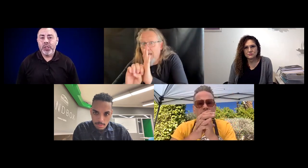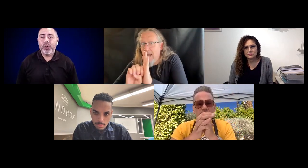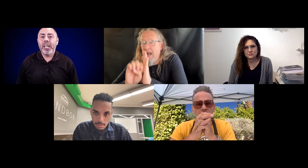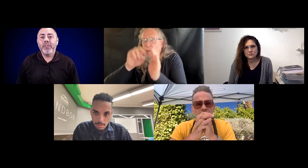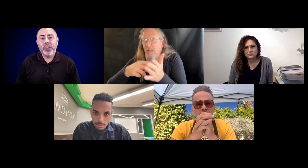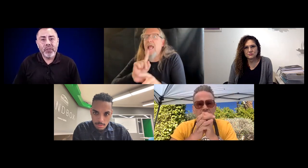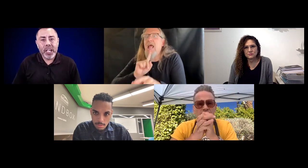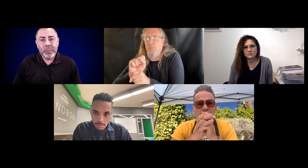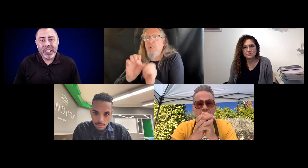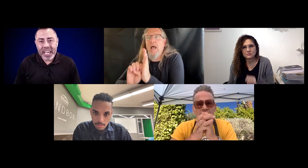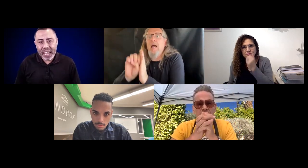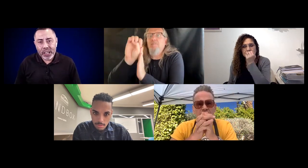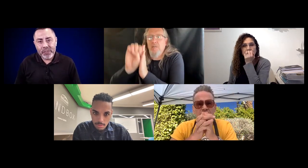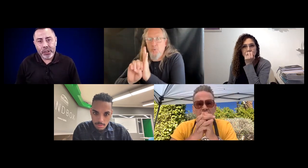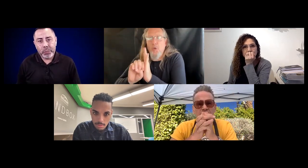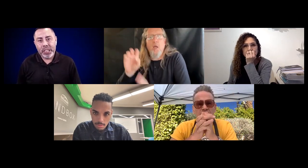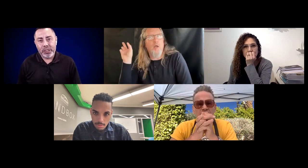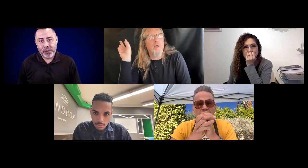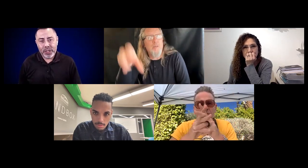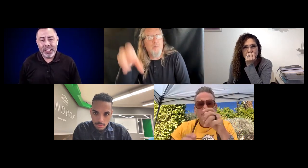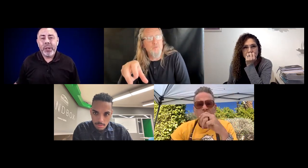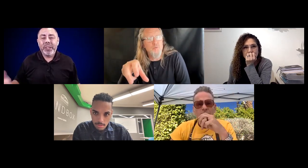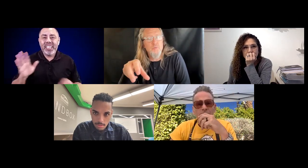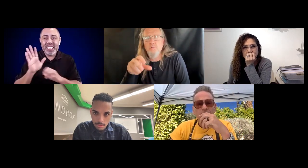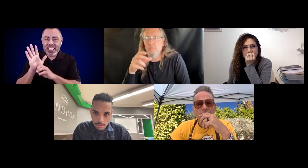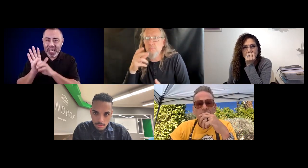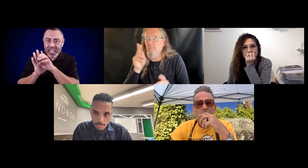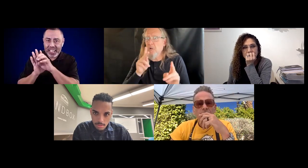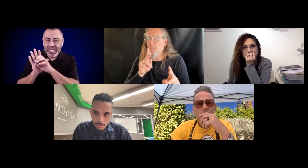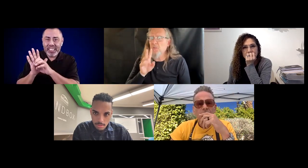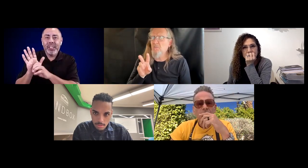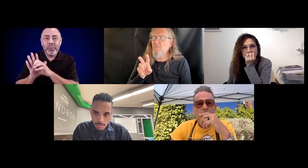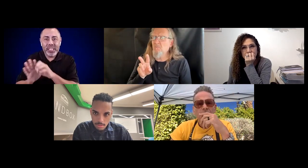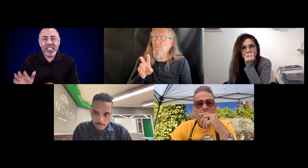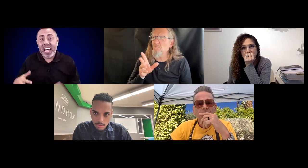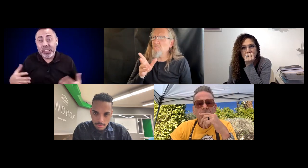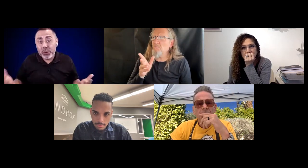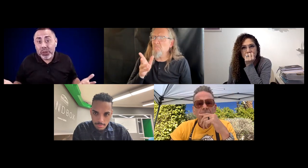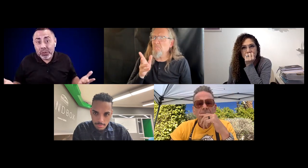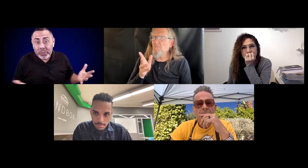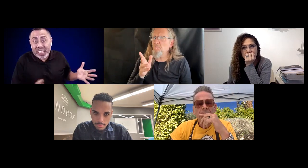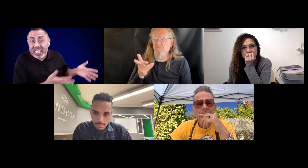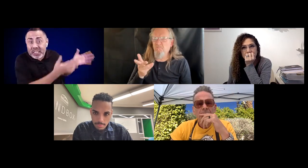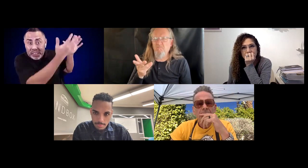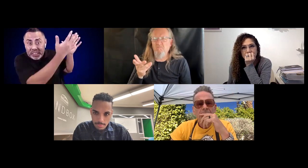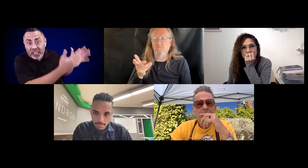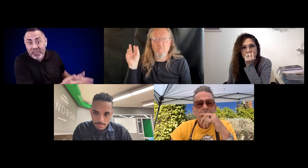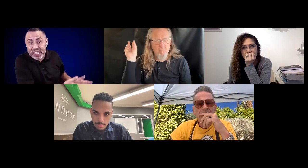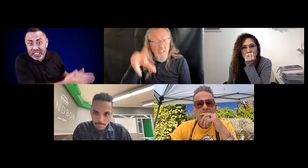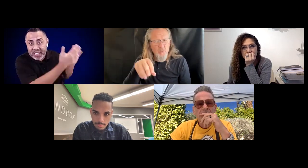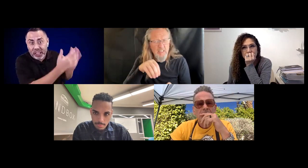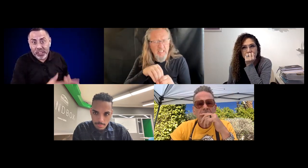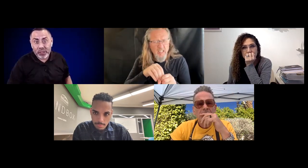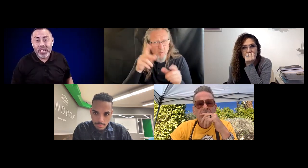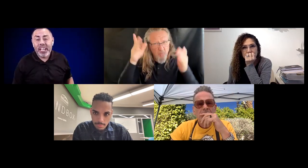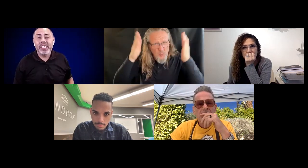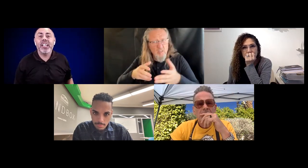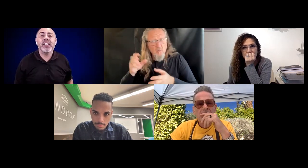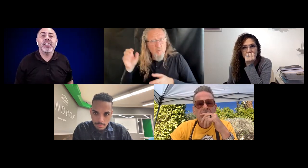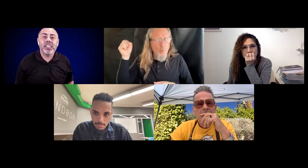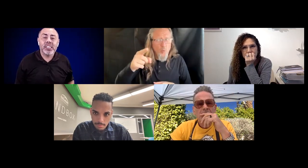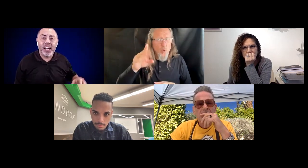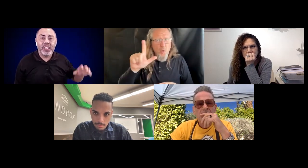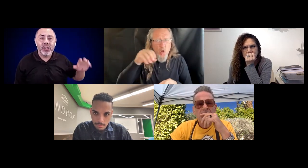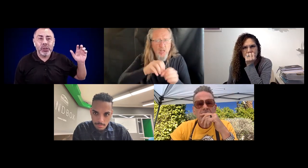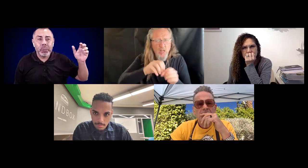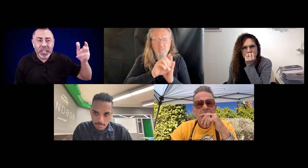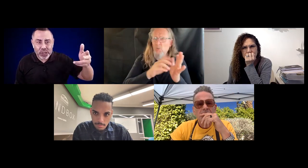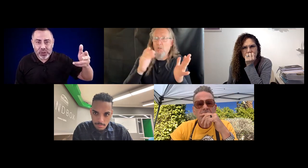If you develop an elevator pitch, right? But this sign means an actual mechanism and a conveyance, an elevator then the sign goes pitch right?